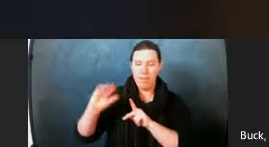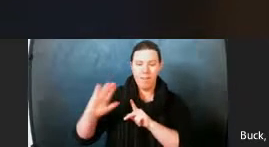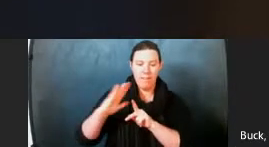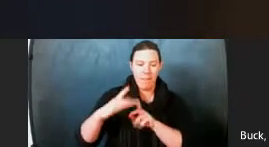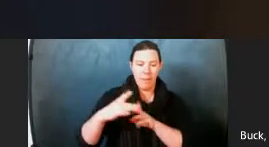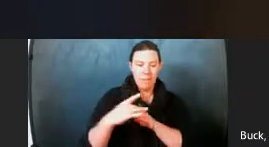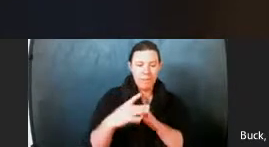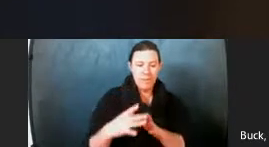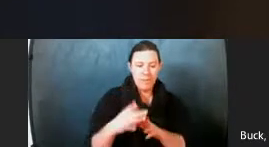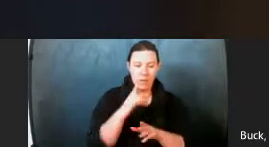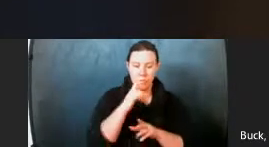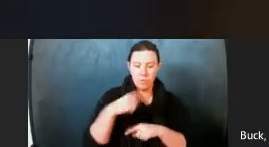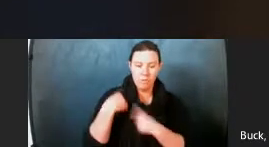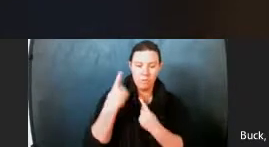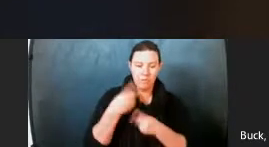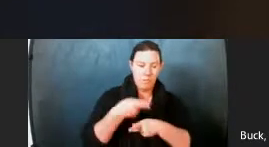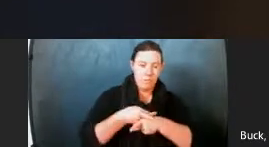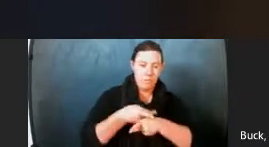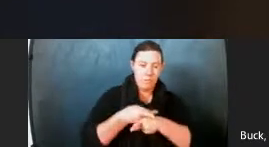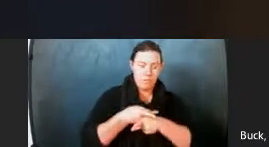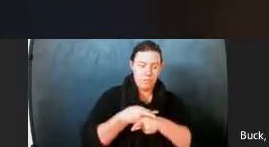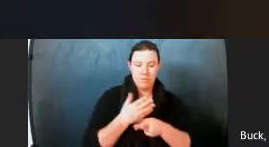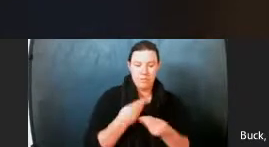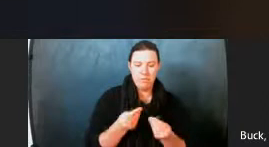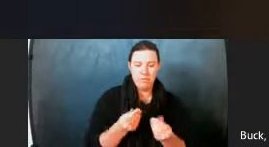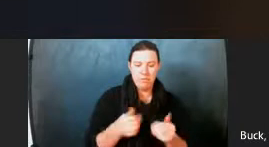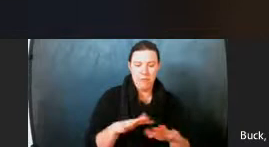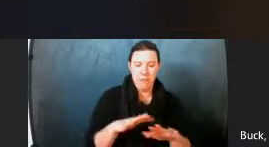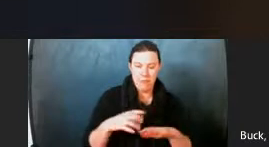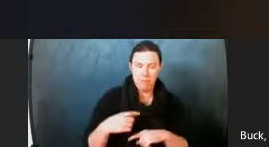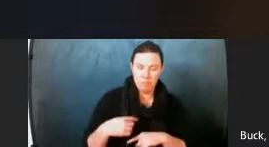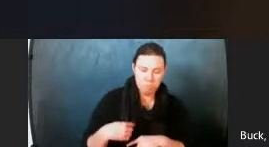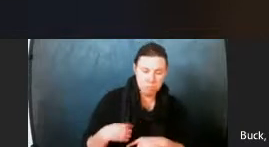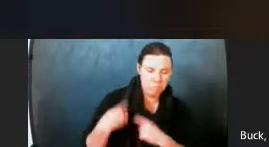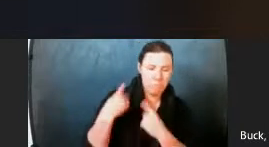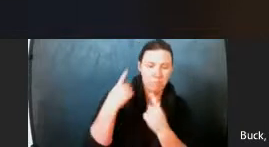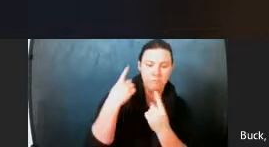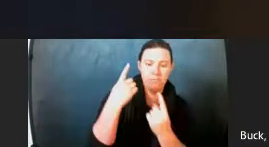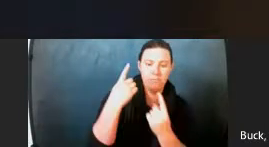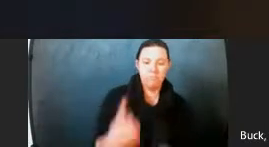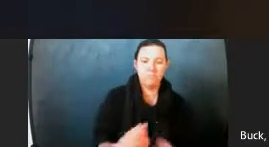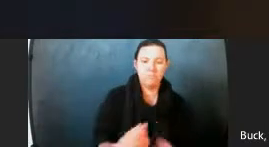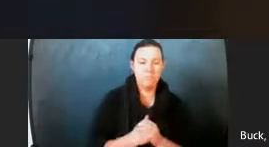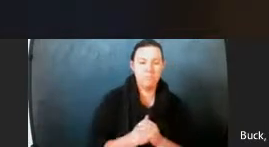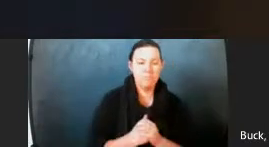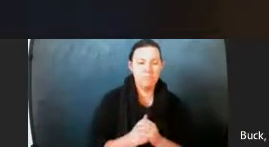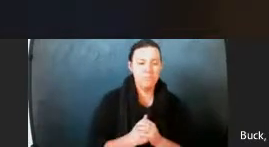since time memorial. We acknowledge their stewardship, their forced removal,